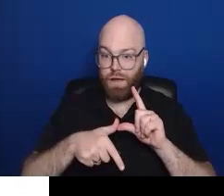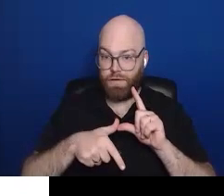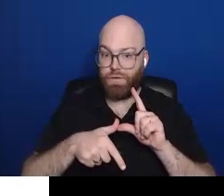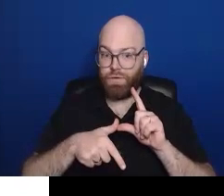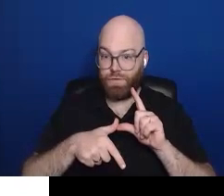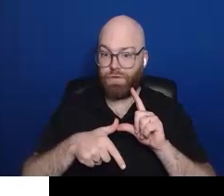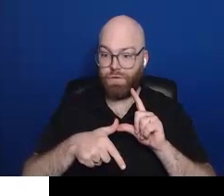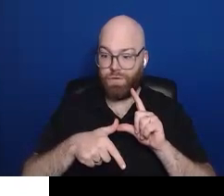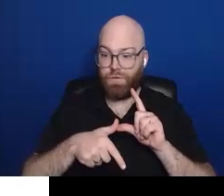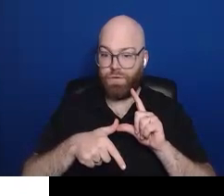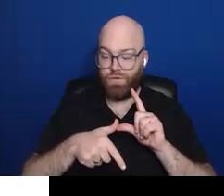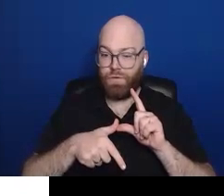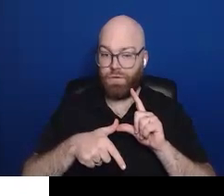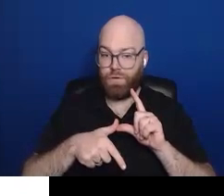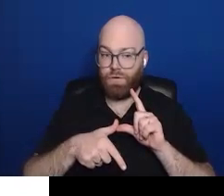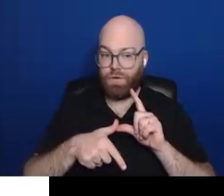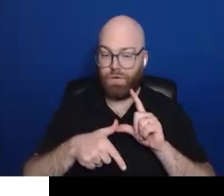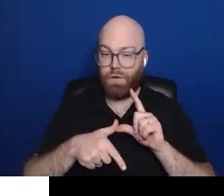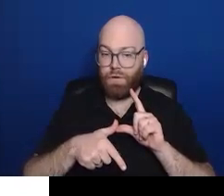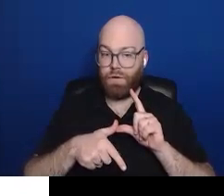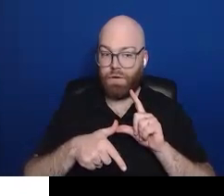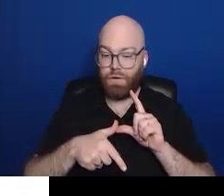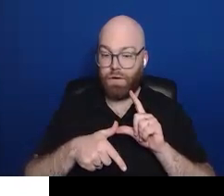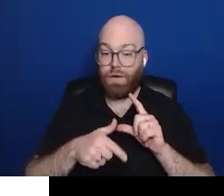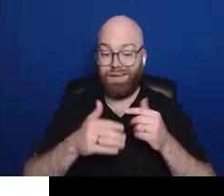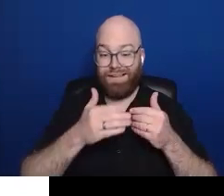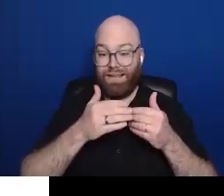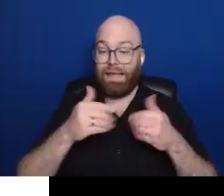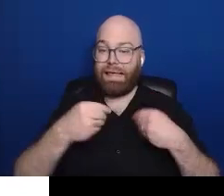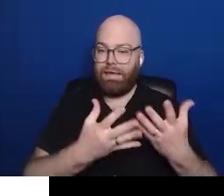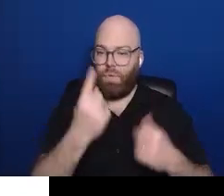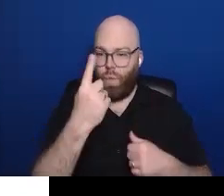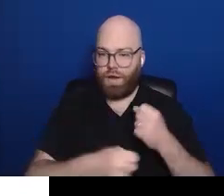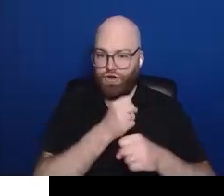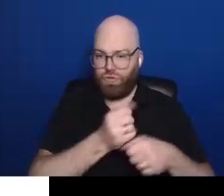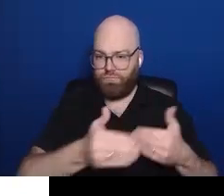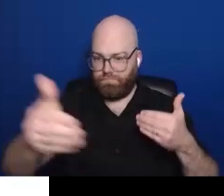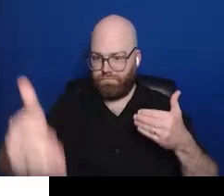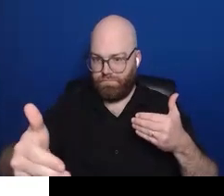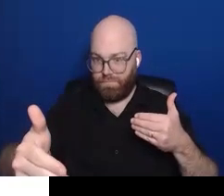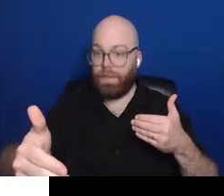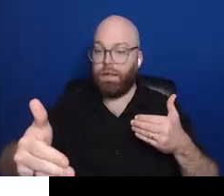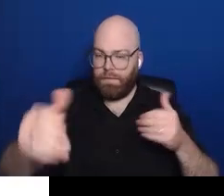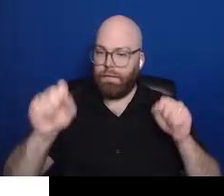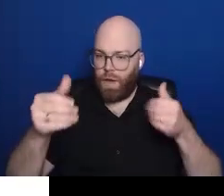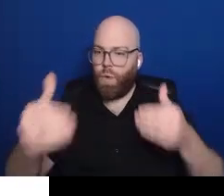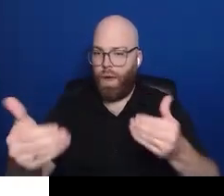They must file before the one year expires. And they should be okay if they renew